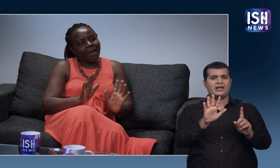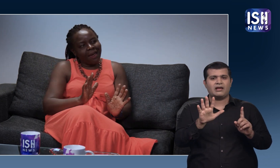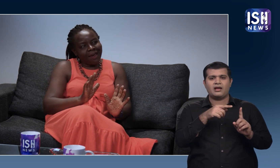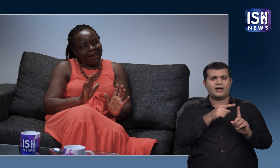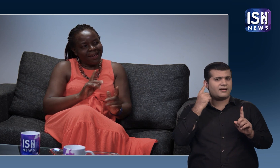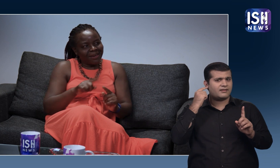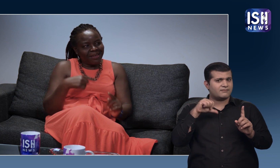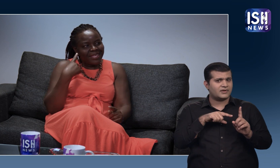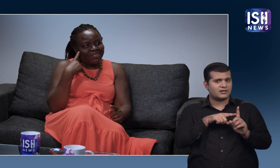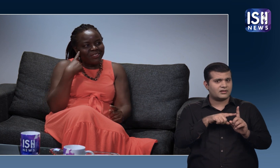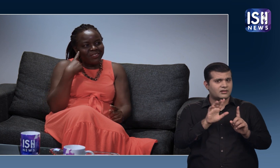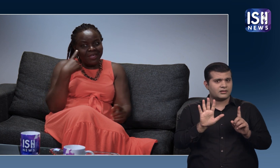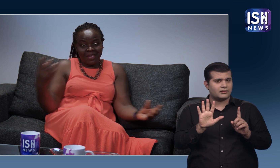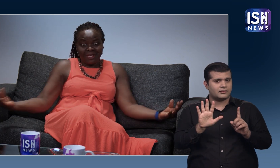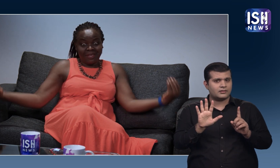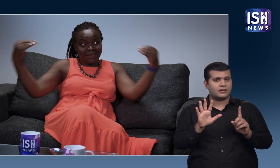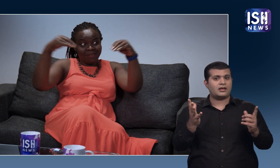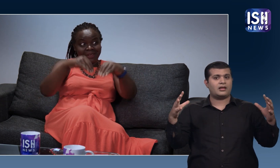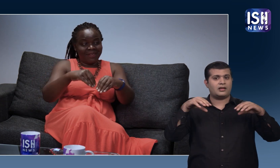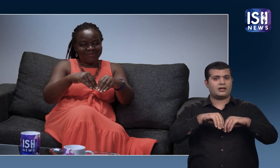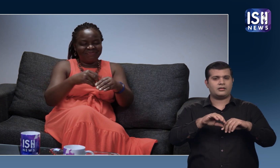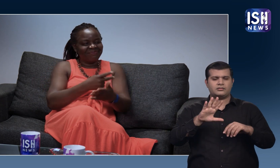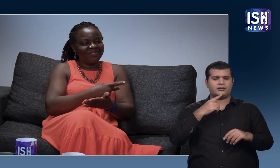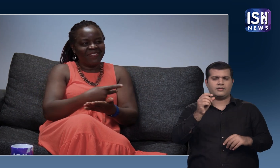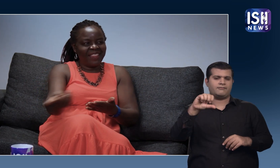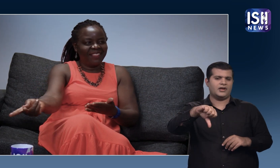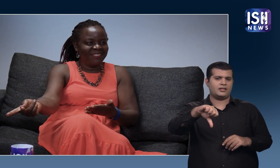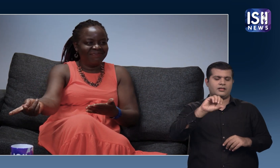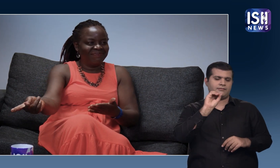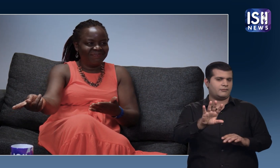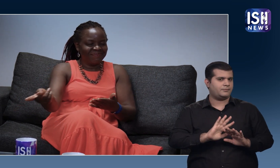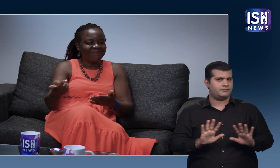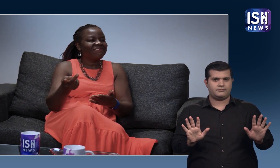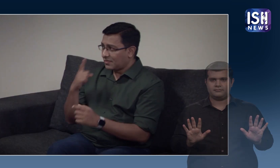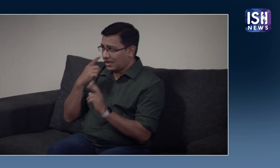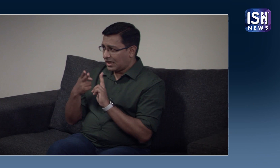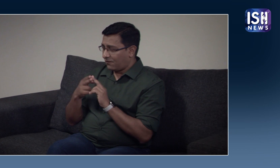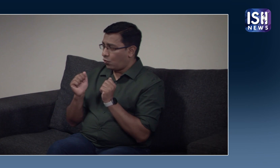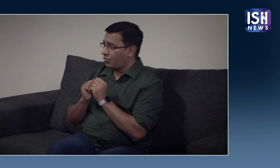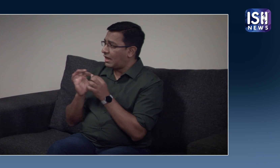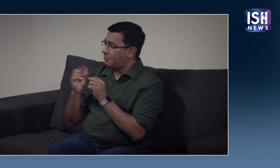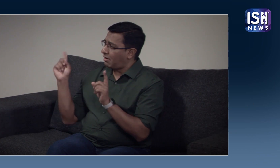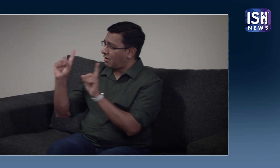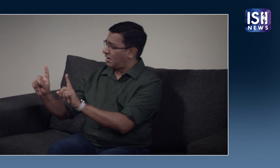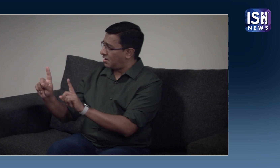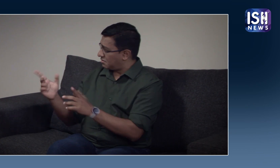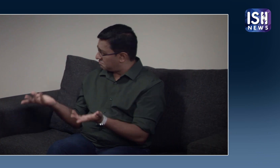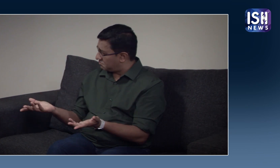But actually, the fact is that they cannot hear the speech. Inclusion of the Deaf students in normal school is a failure. If the ISL interpreter is provided, will it help?